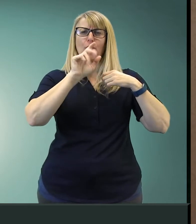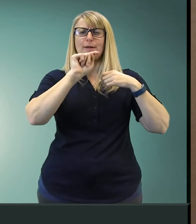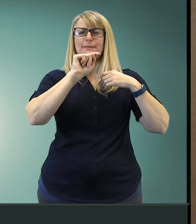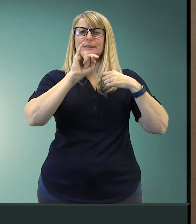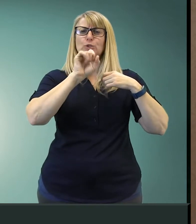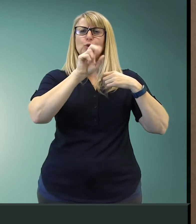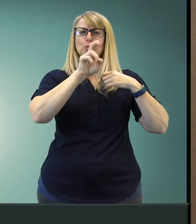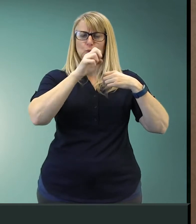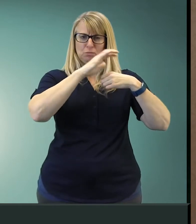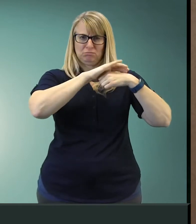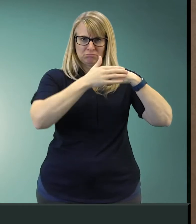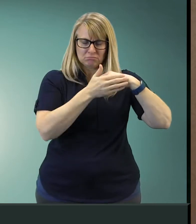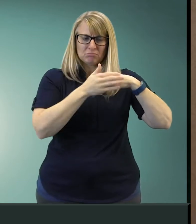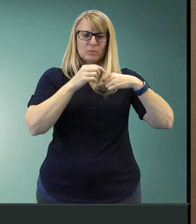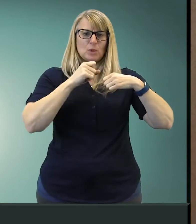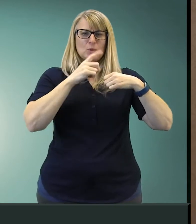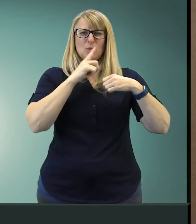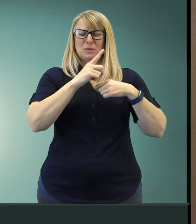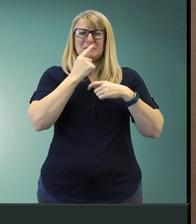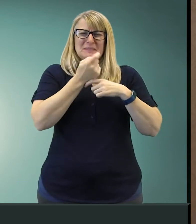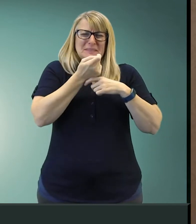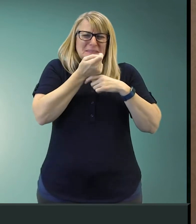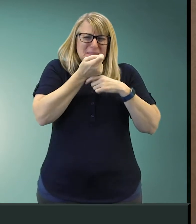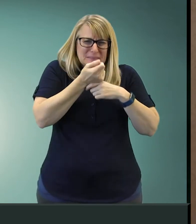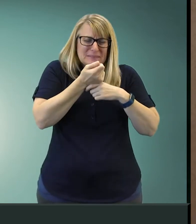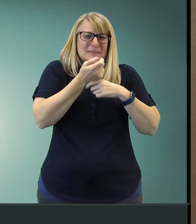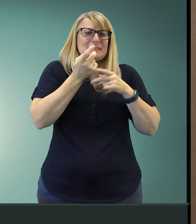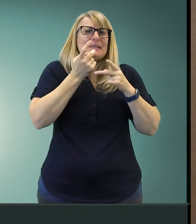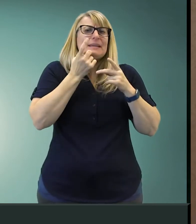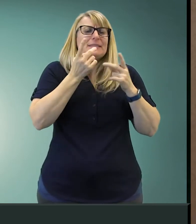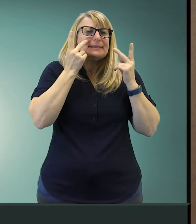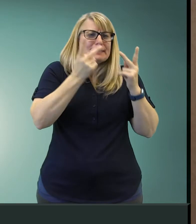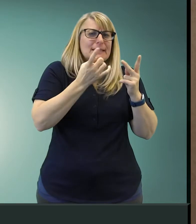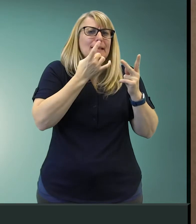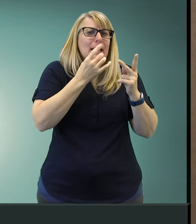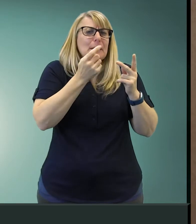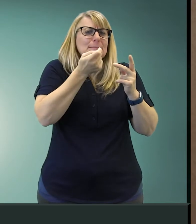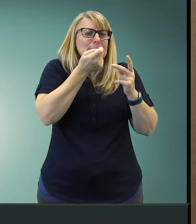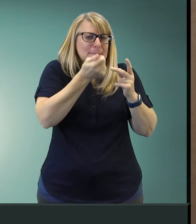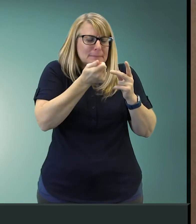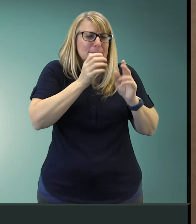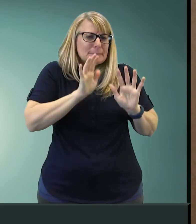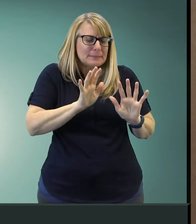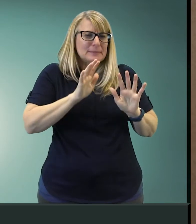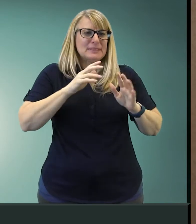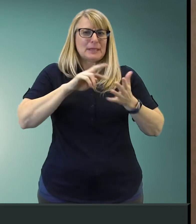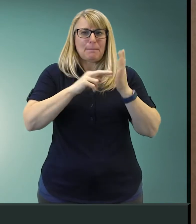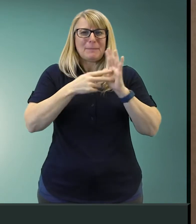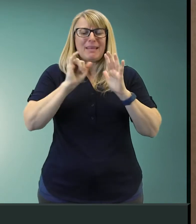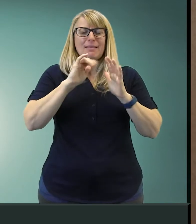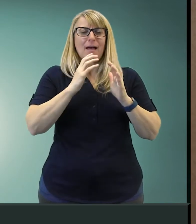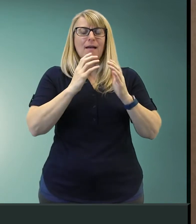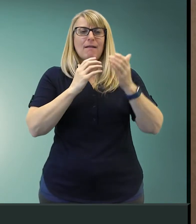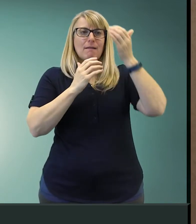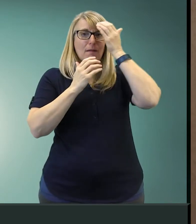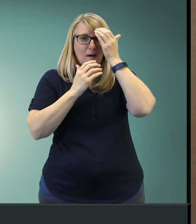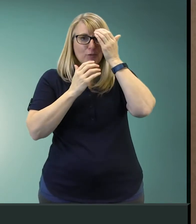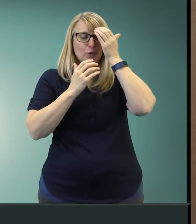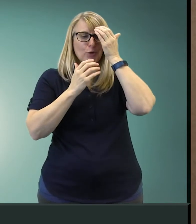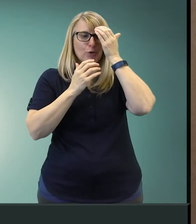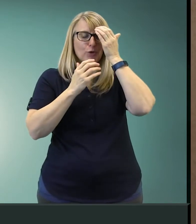so I have the smallest bit of light perception, you can ever imagine, to the point where it's if you cover your eye,